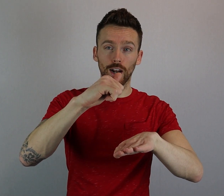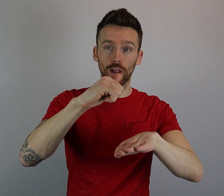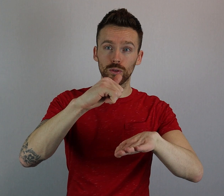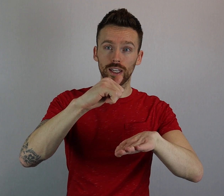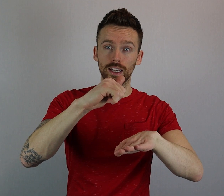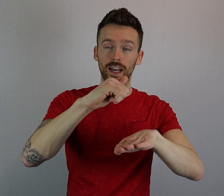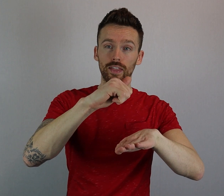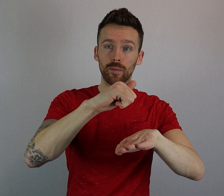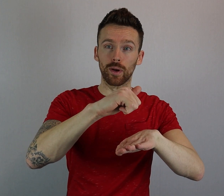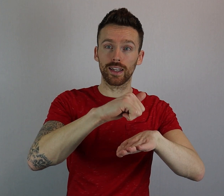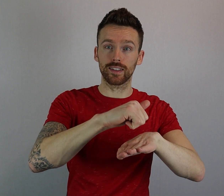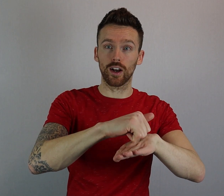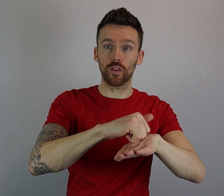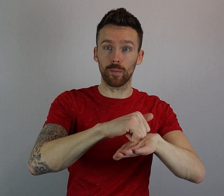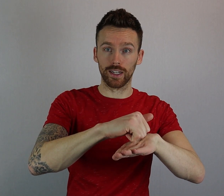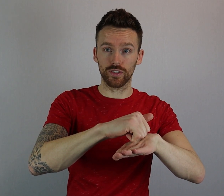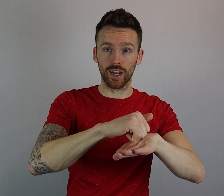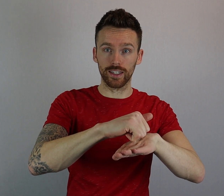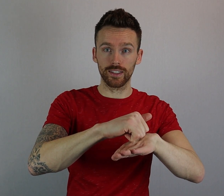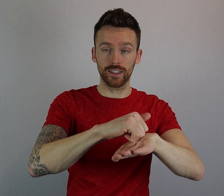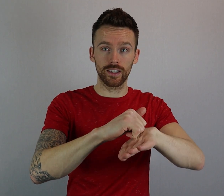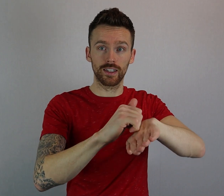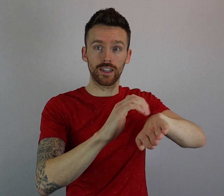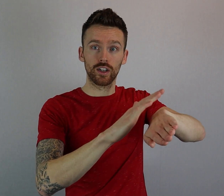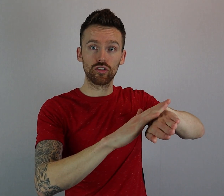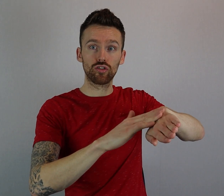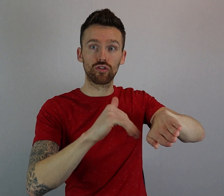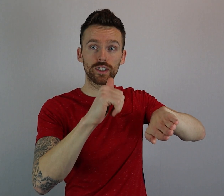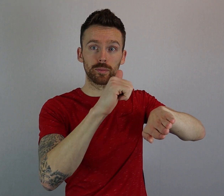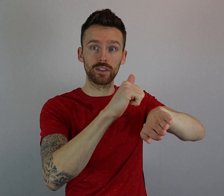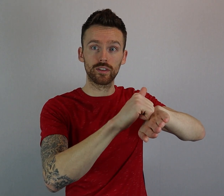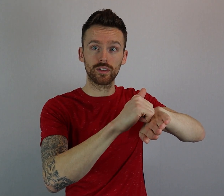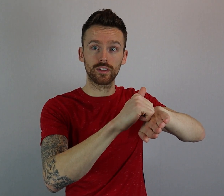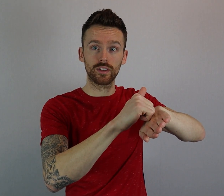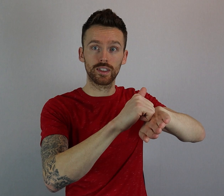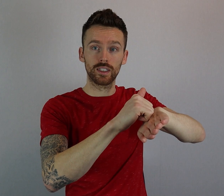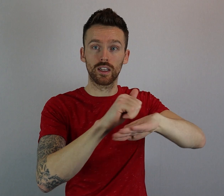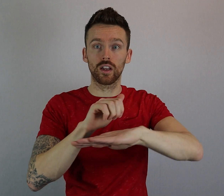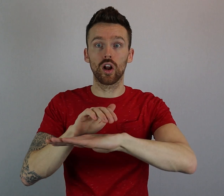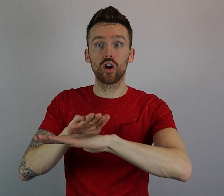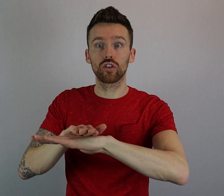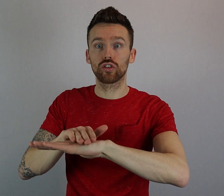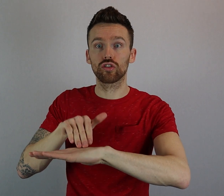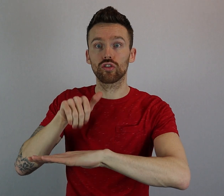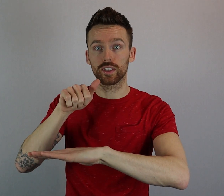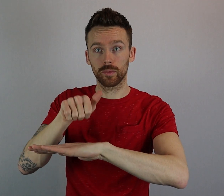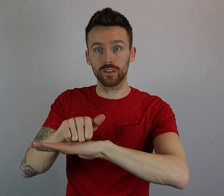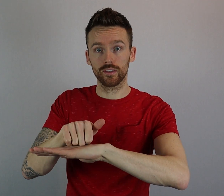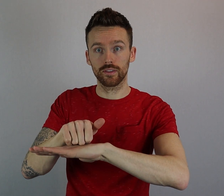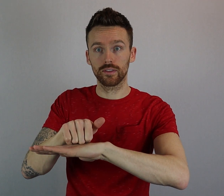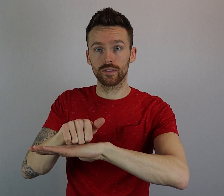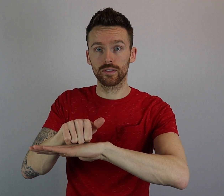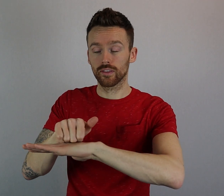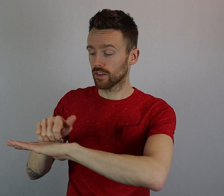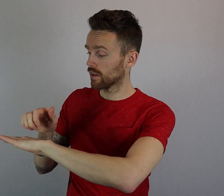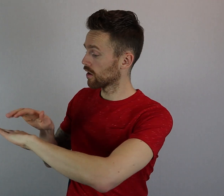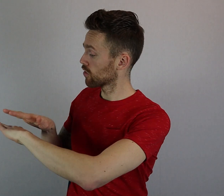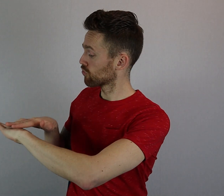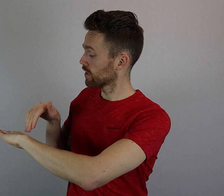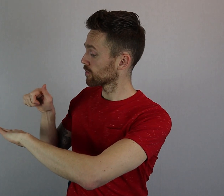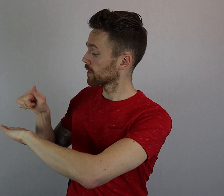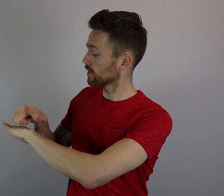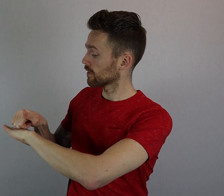close it and then place it on the back of your hand. Christmas. Christmas